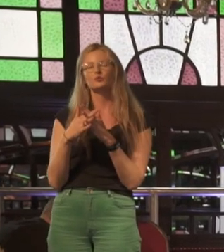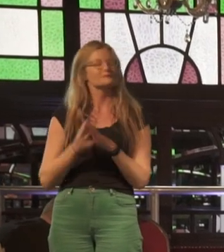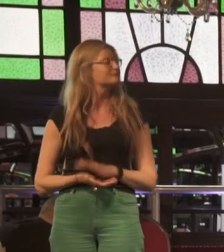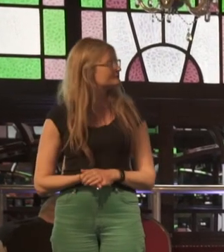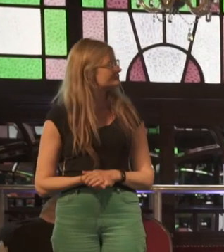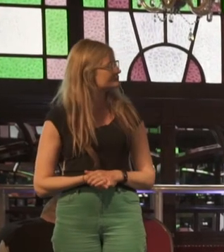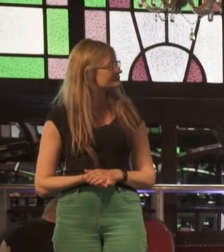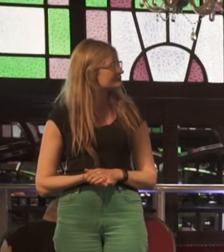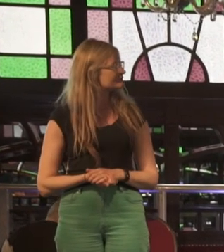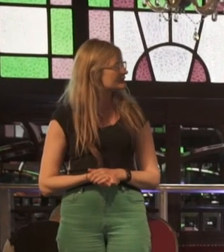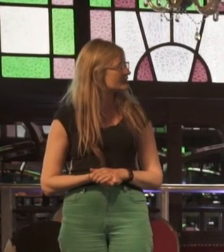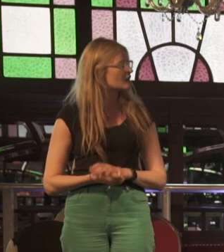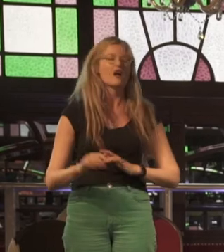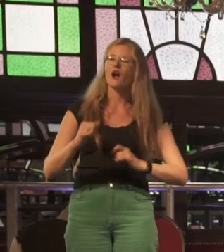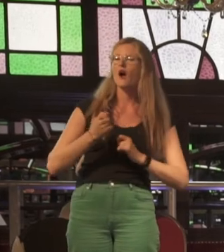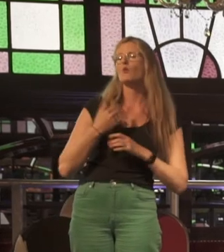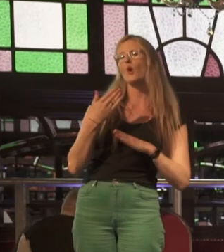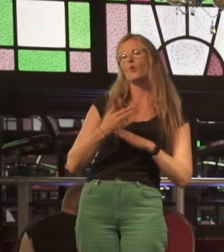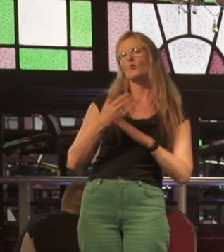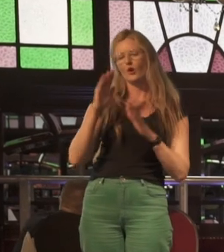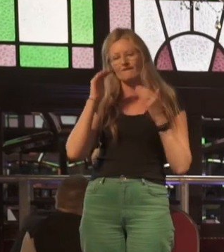We put the work of disabled people on stage.